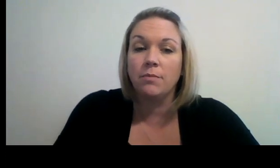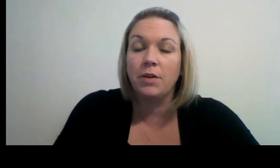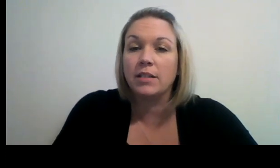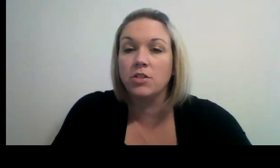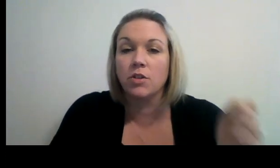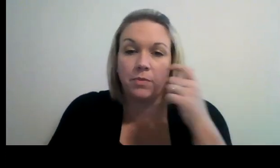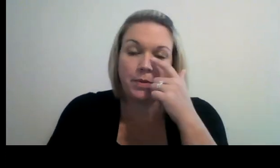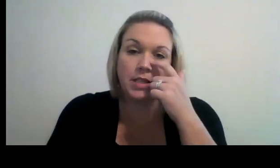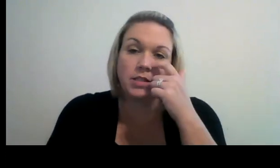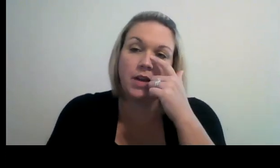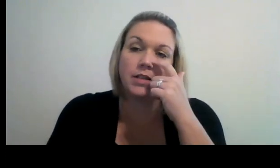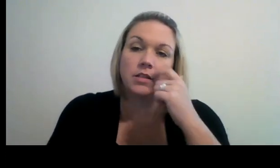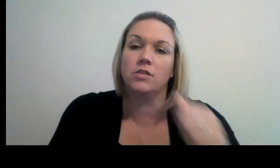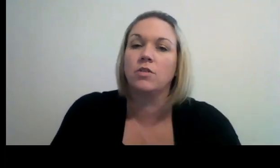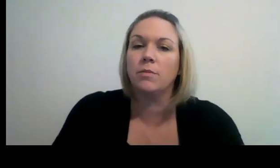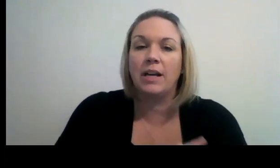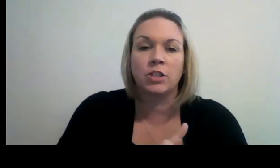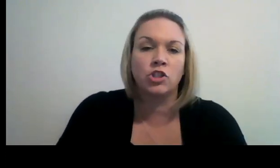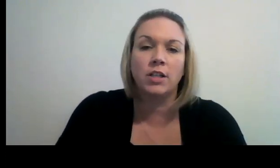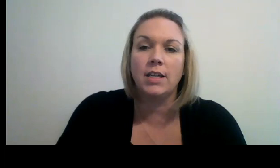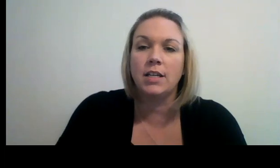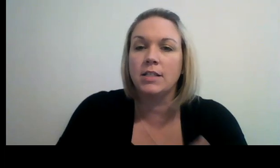and practice your possessive 's. You could practice Chili's,